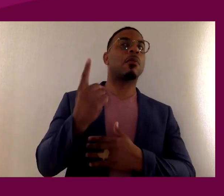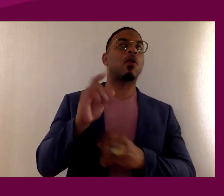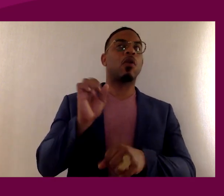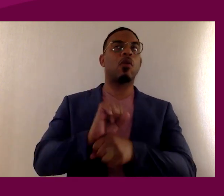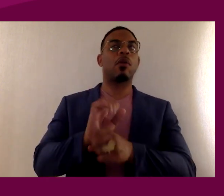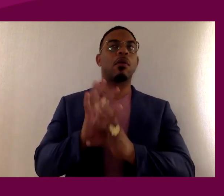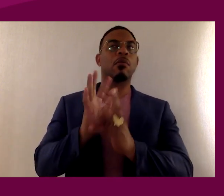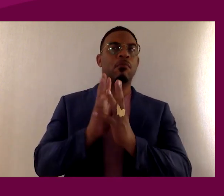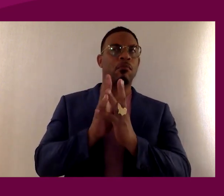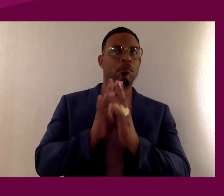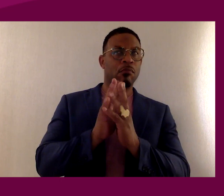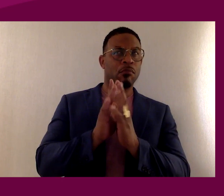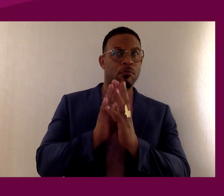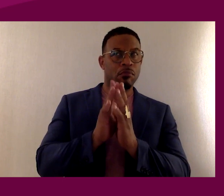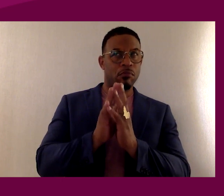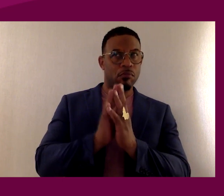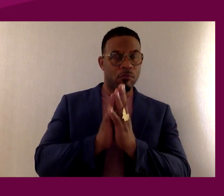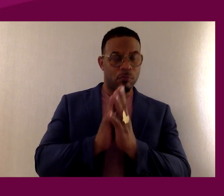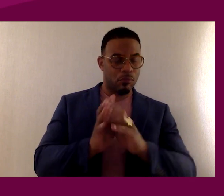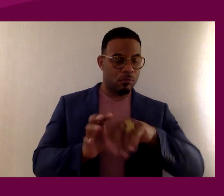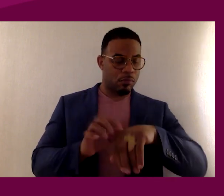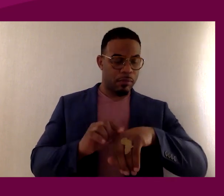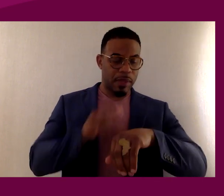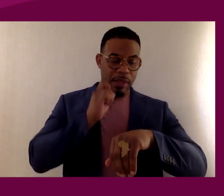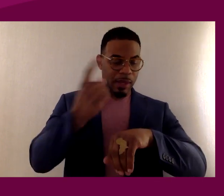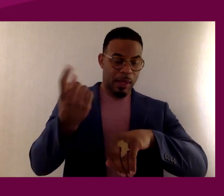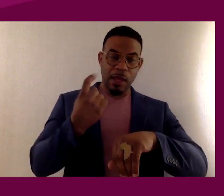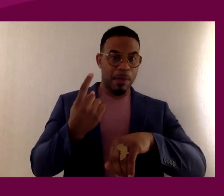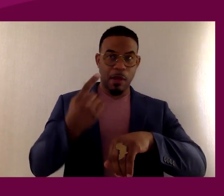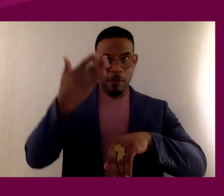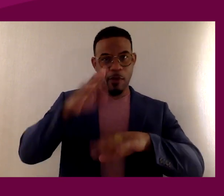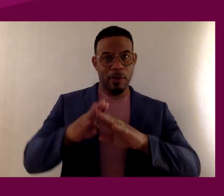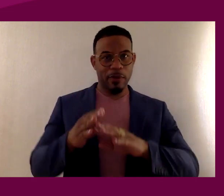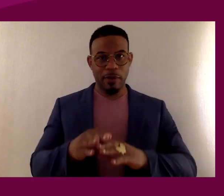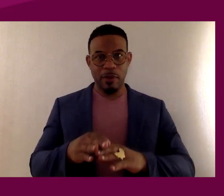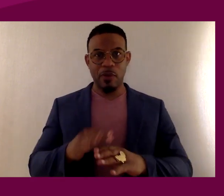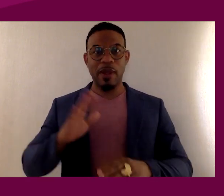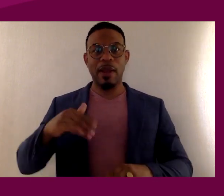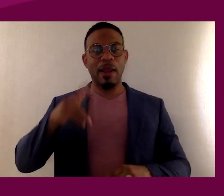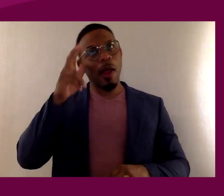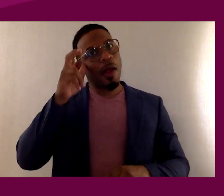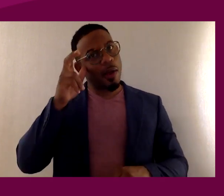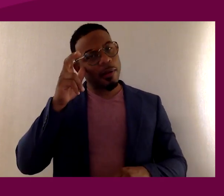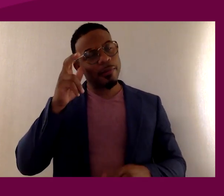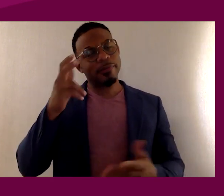waiting for him in the morning to come out to go to work. And the guy didn't come out of the front